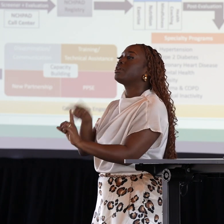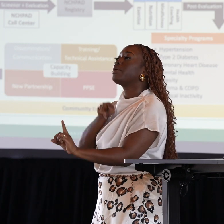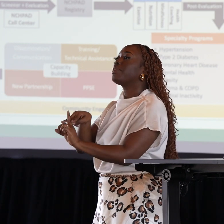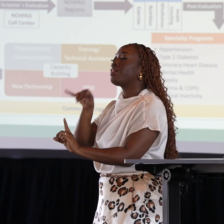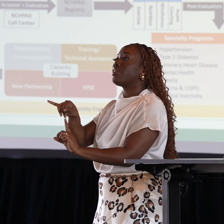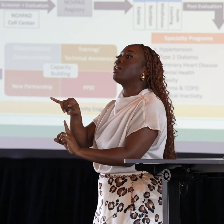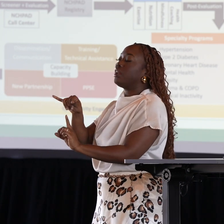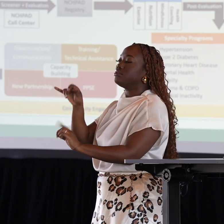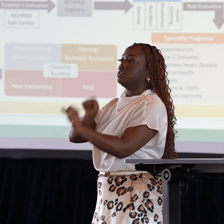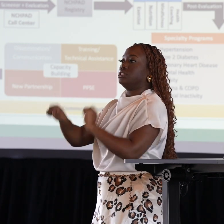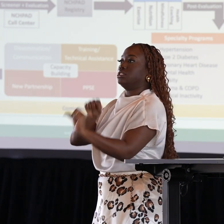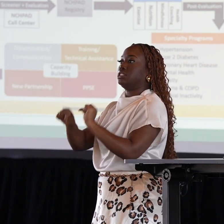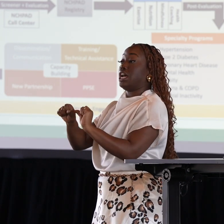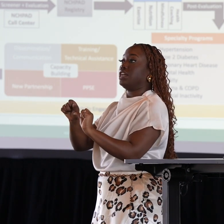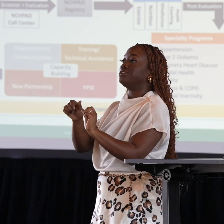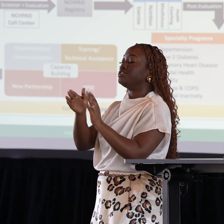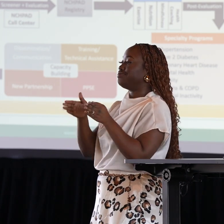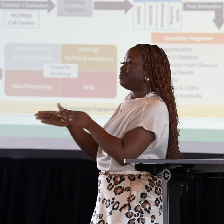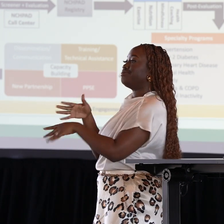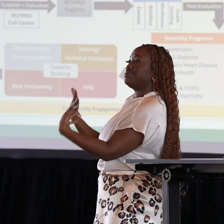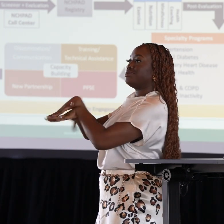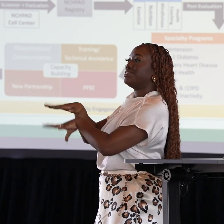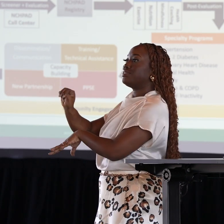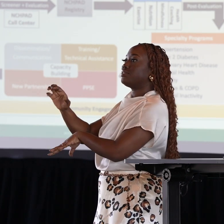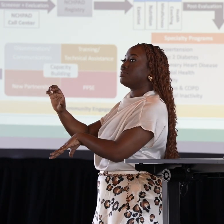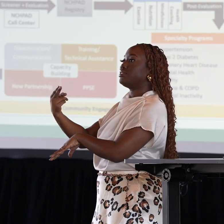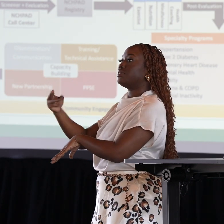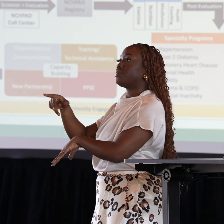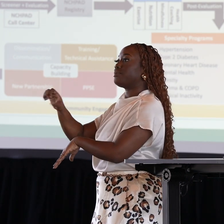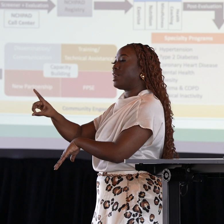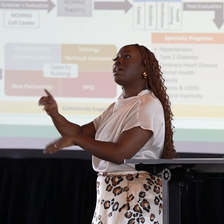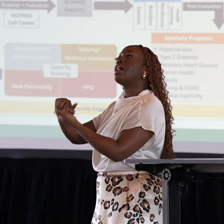concepts to nchpad to understand how well we're doing at